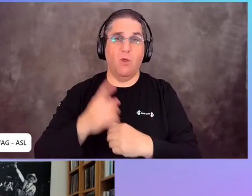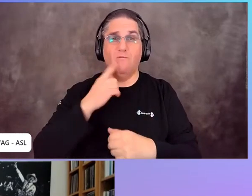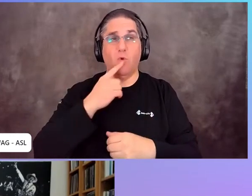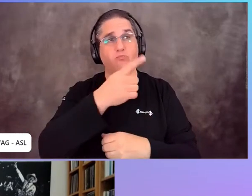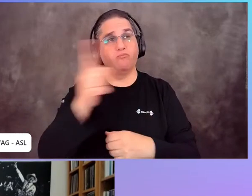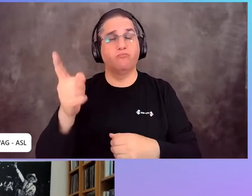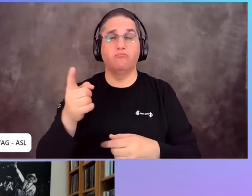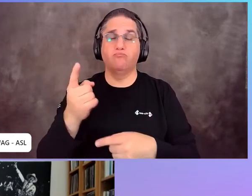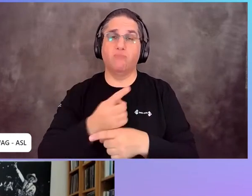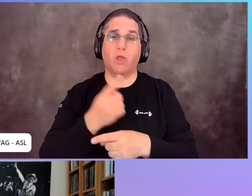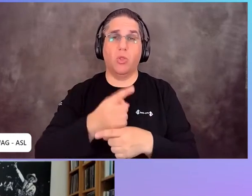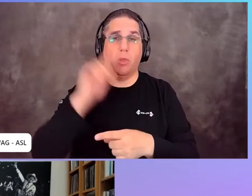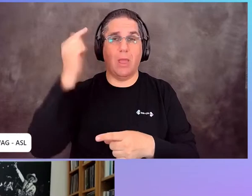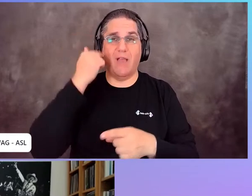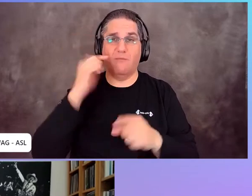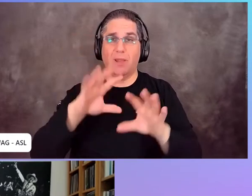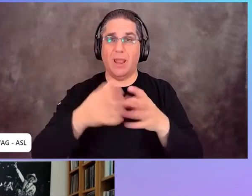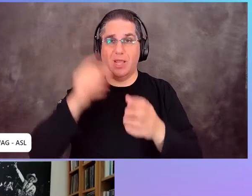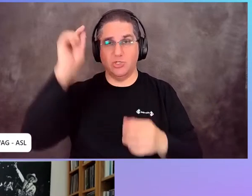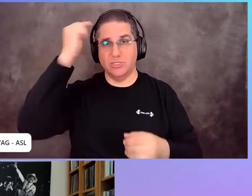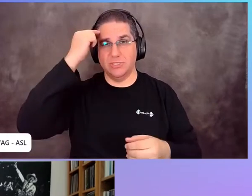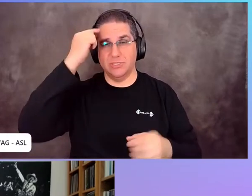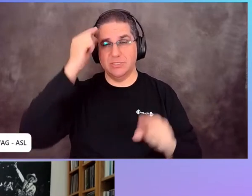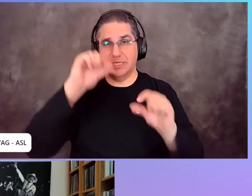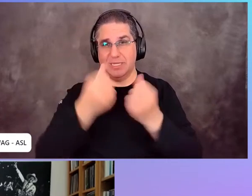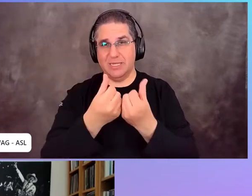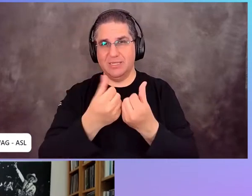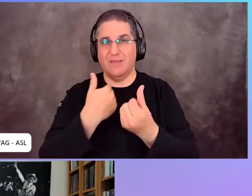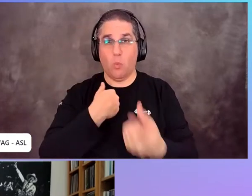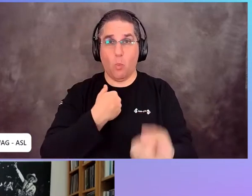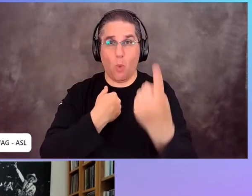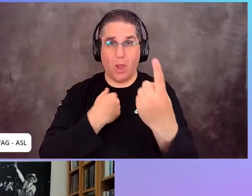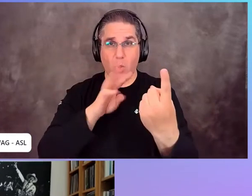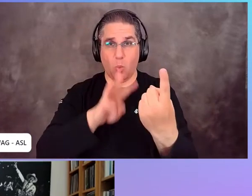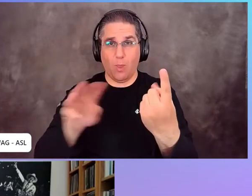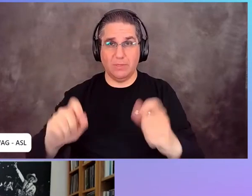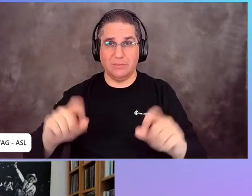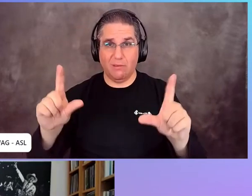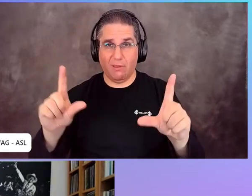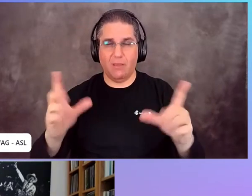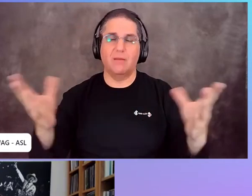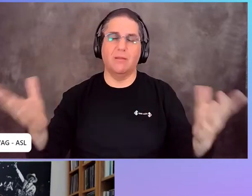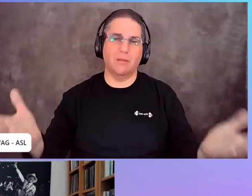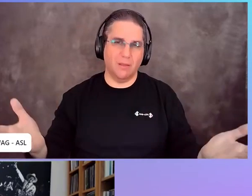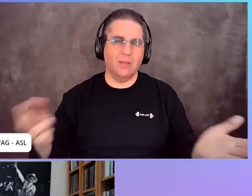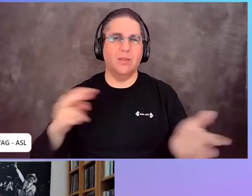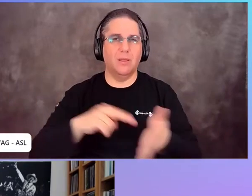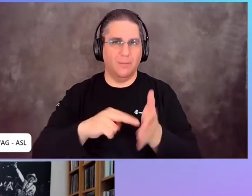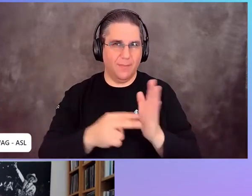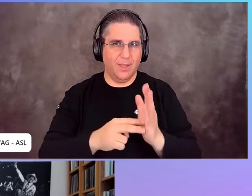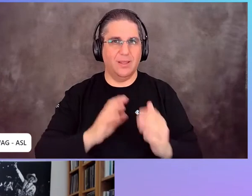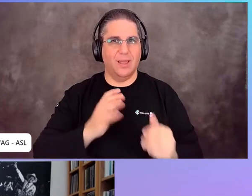universities, so that requires a different level of engagement. All of